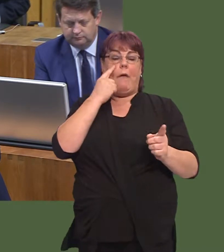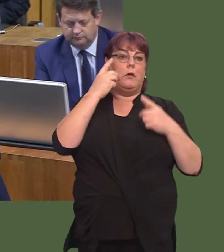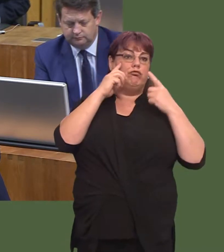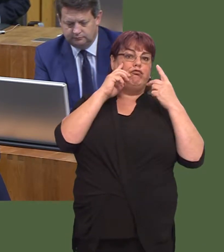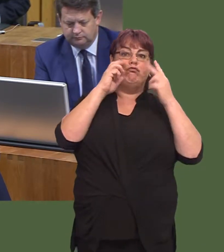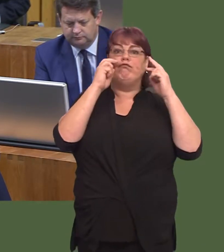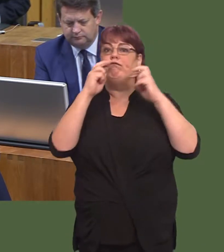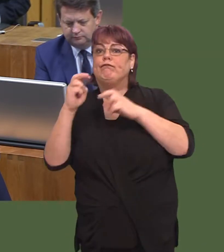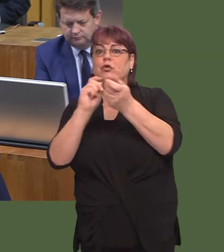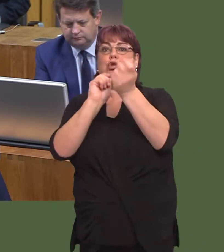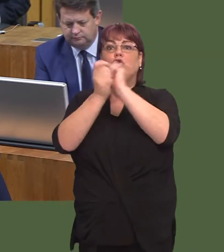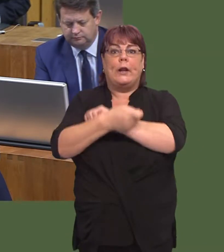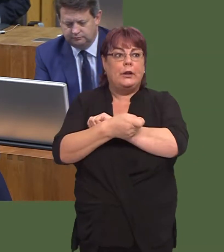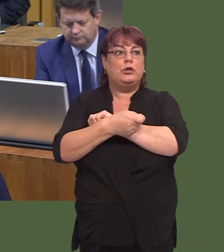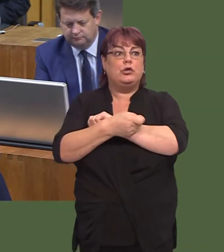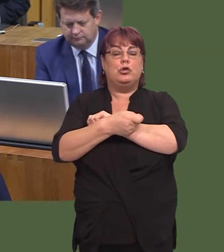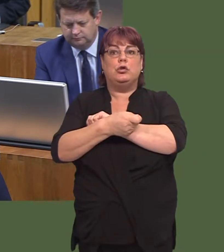find they are not able to do so, to benefit from lower prices.